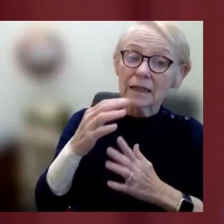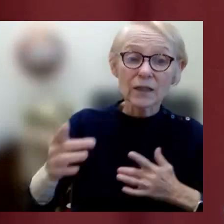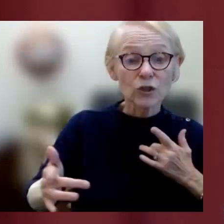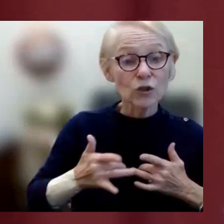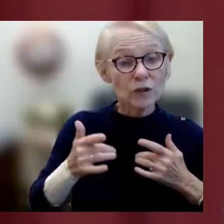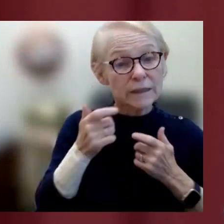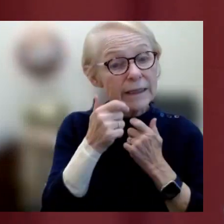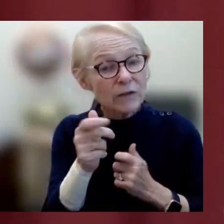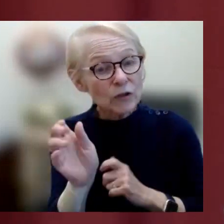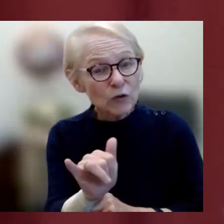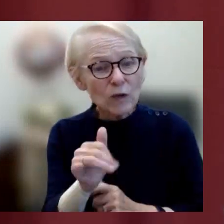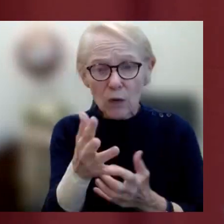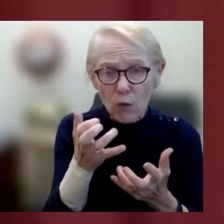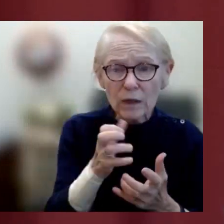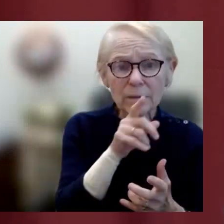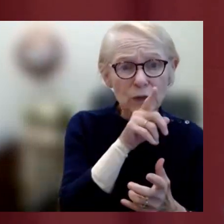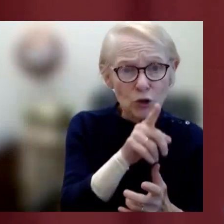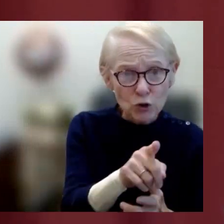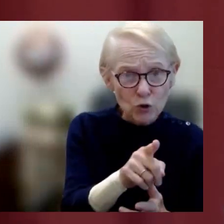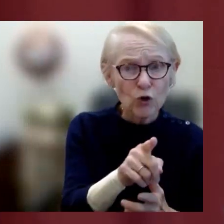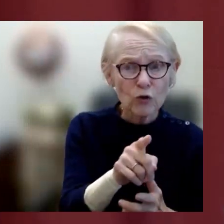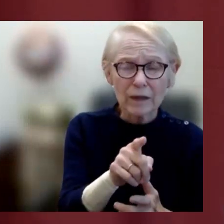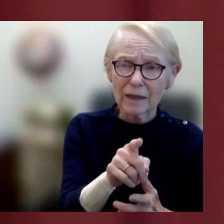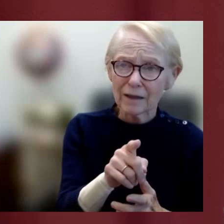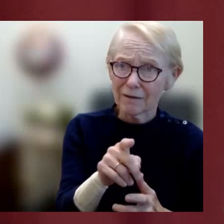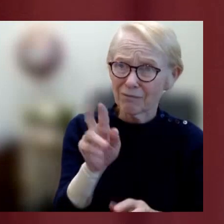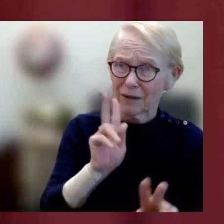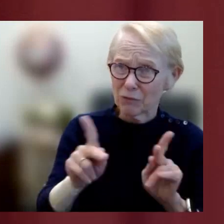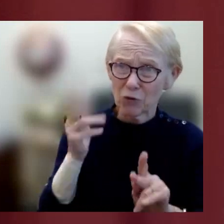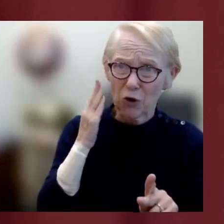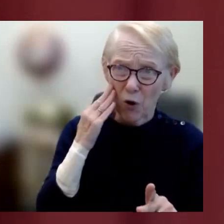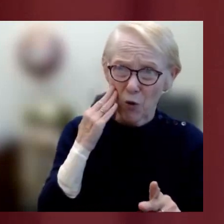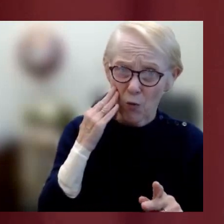that they want to make their voices hard on so it you know it really is an individual choice